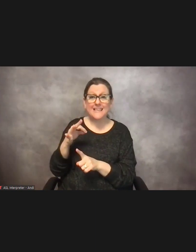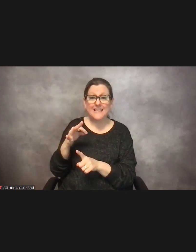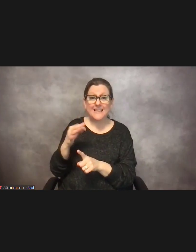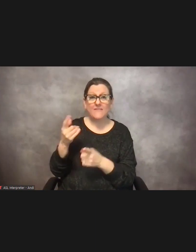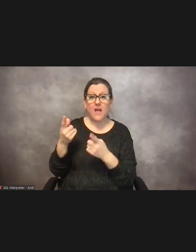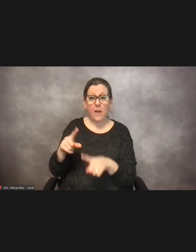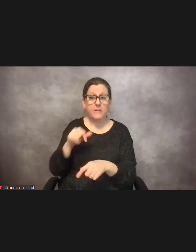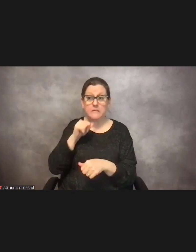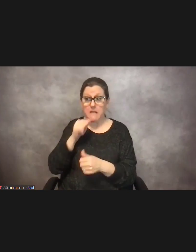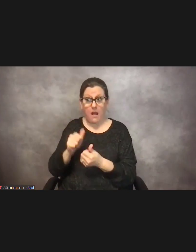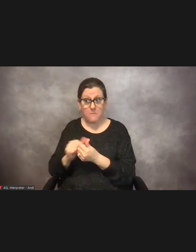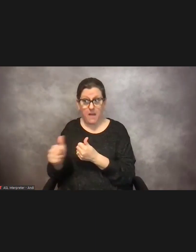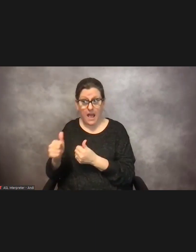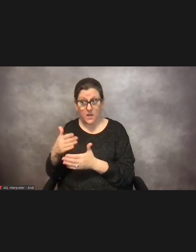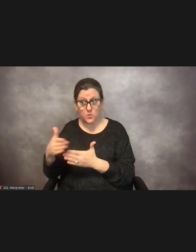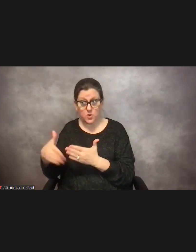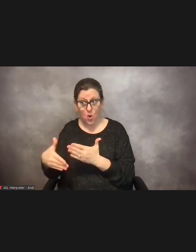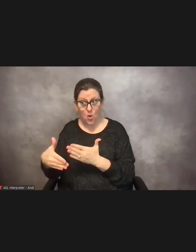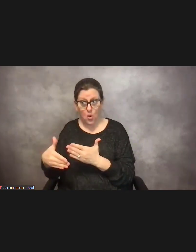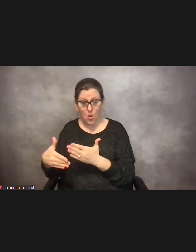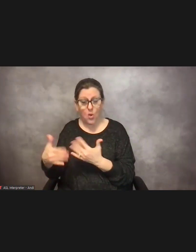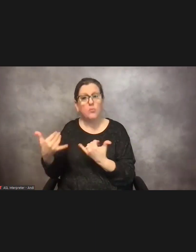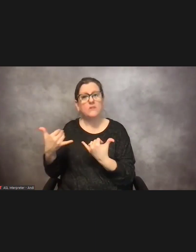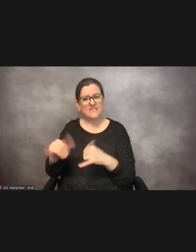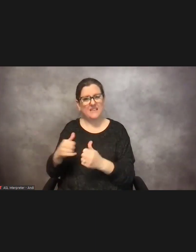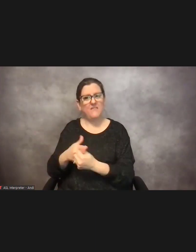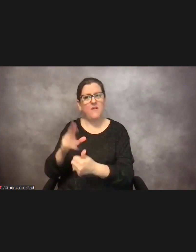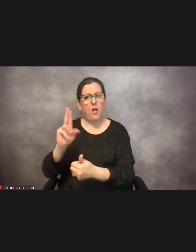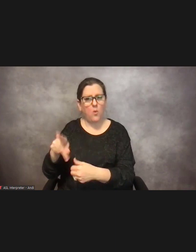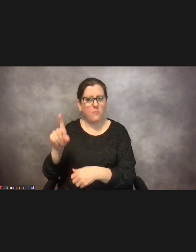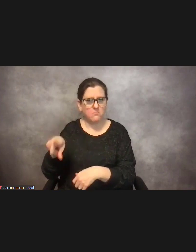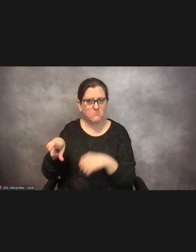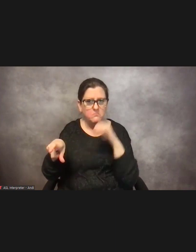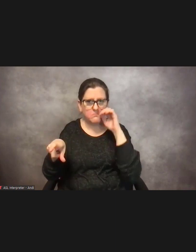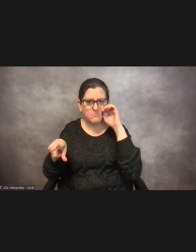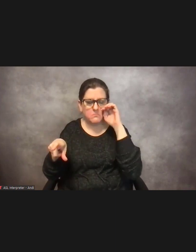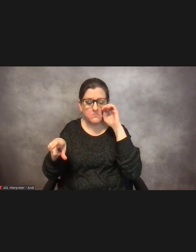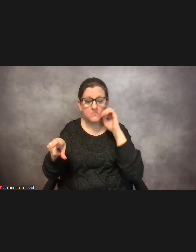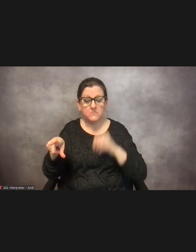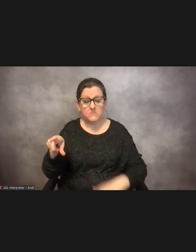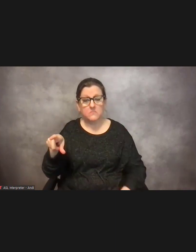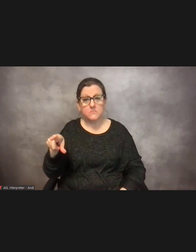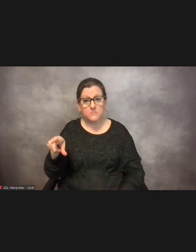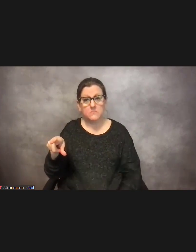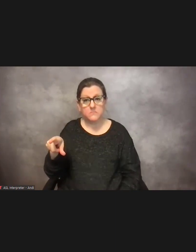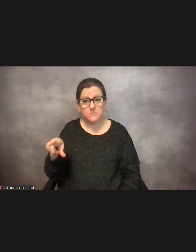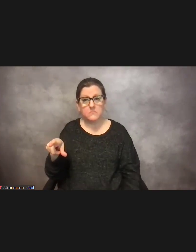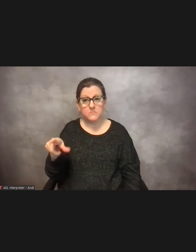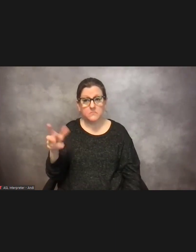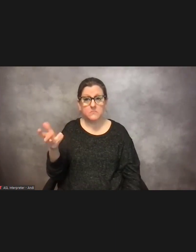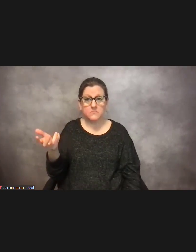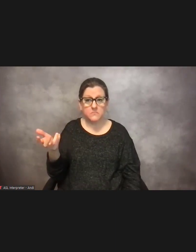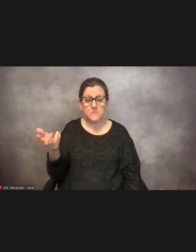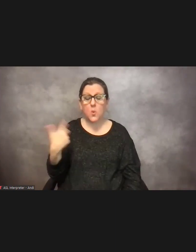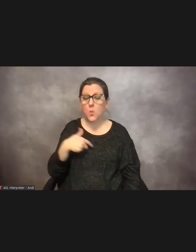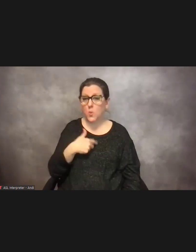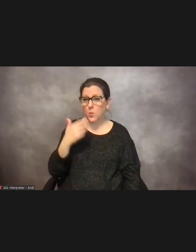Now, if there was a non-passing result, you would still need to do the follow-up step steps.